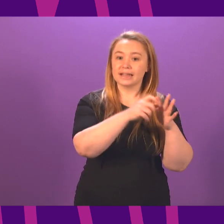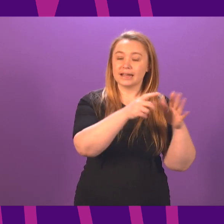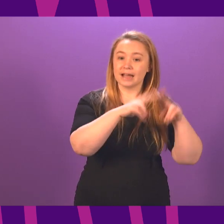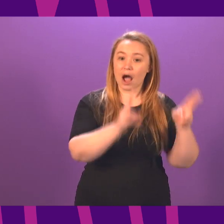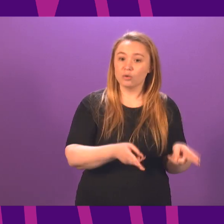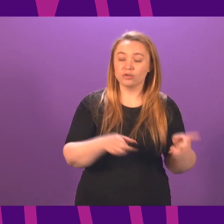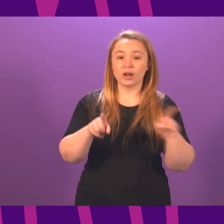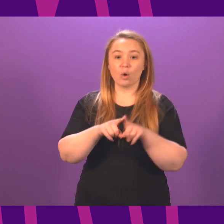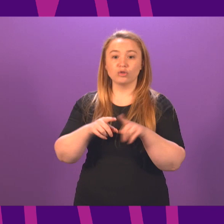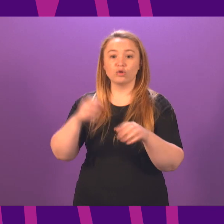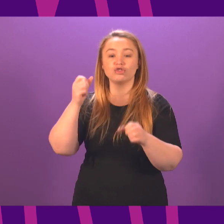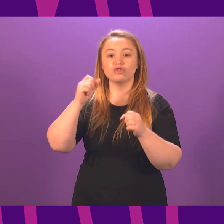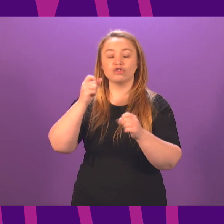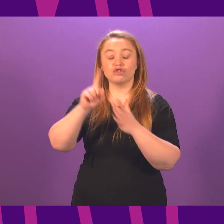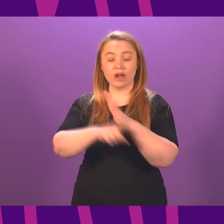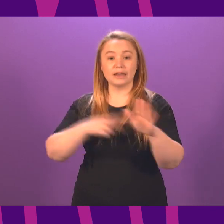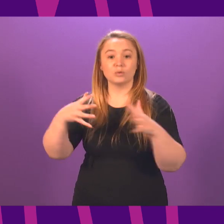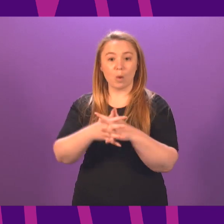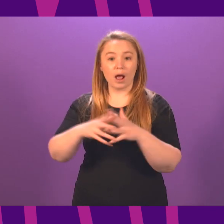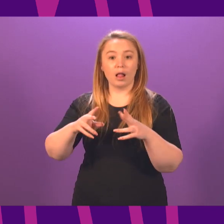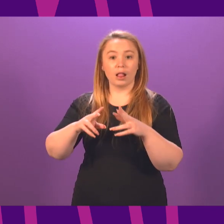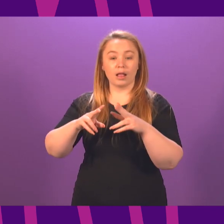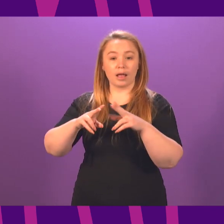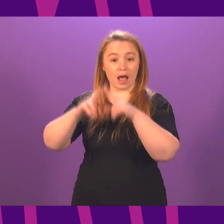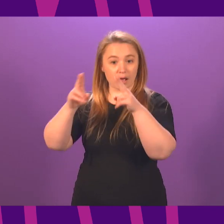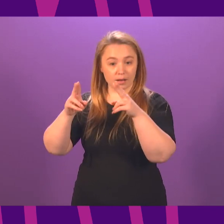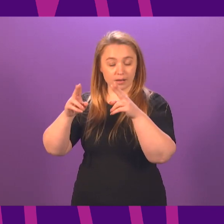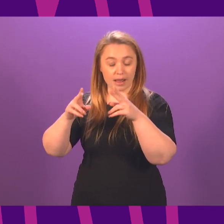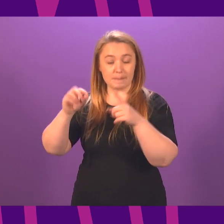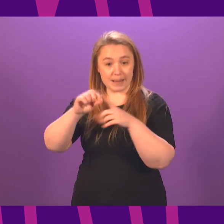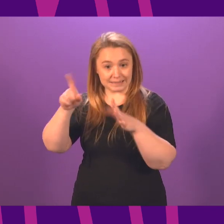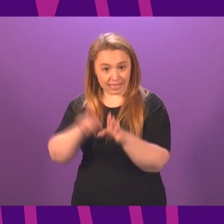care home currently supports 31 vulnerable blind and partially sighted residents in the capital.